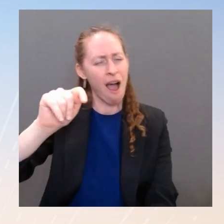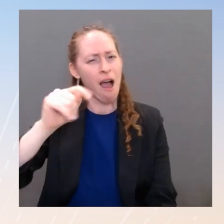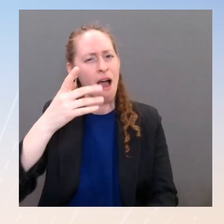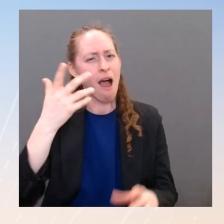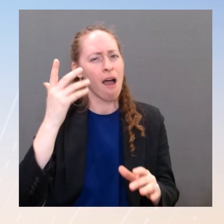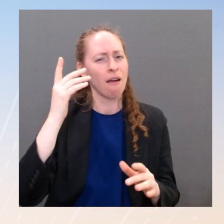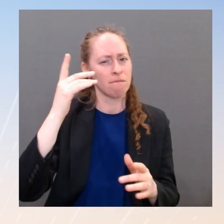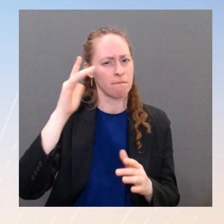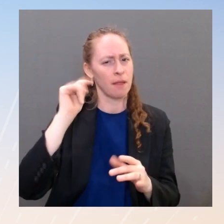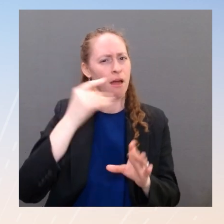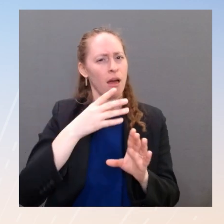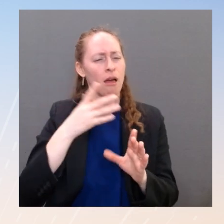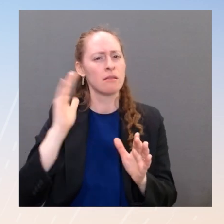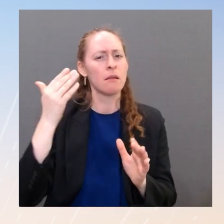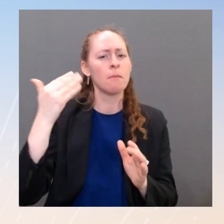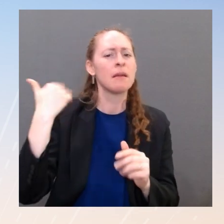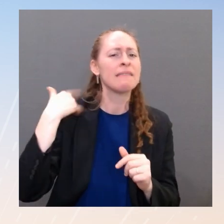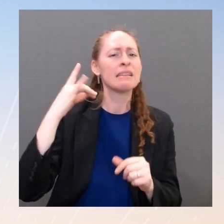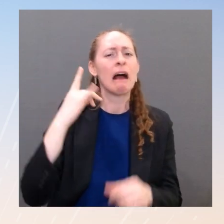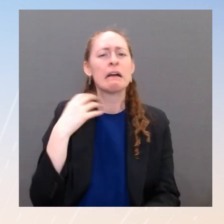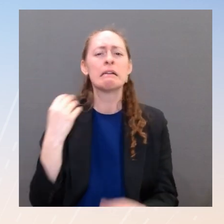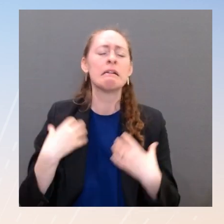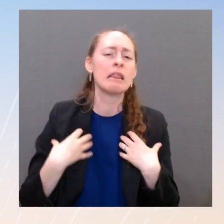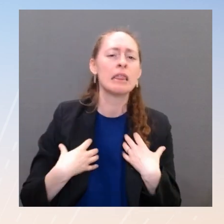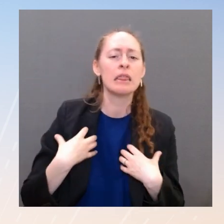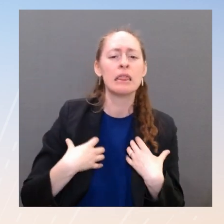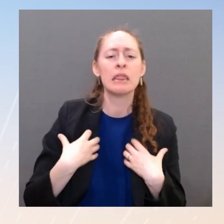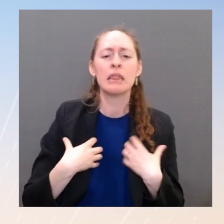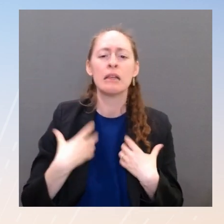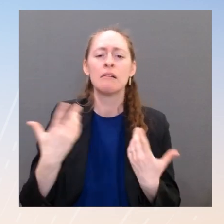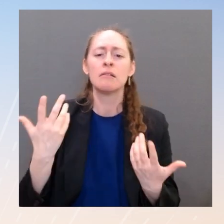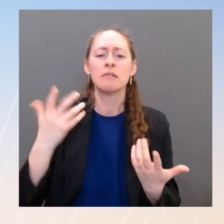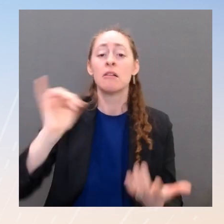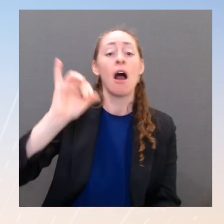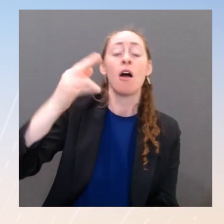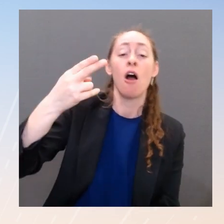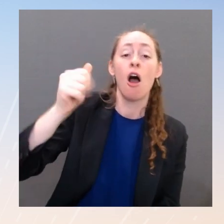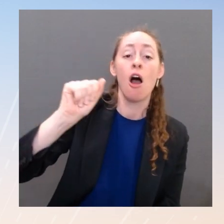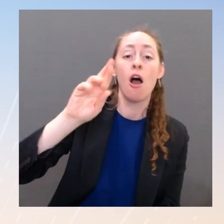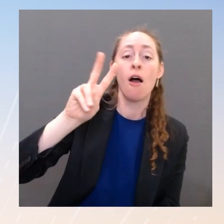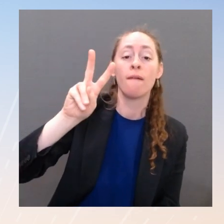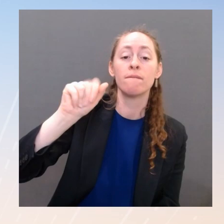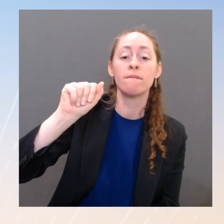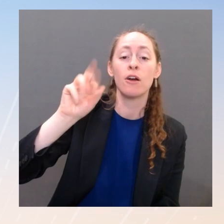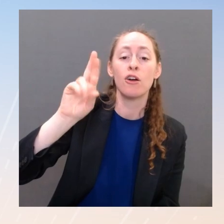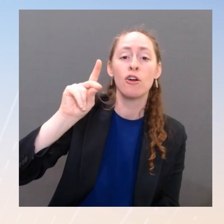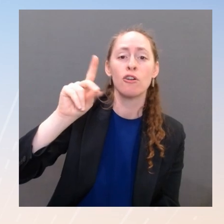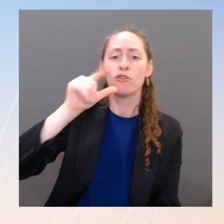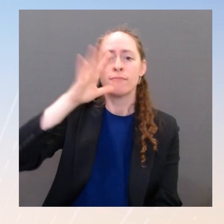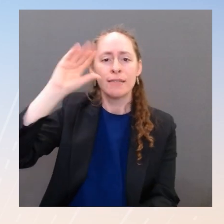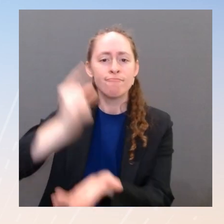Harvard and Yale and Penn. Does he still hold a concern that pursuing student loan relief